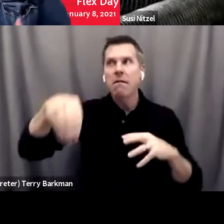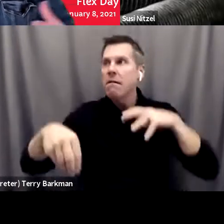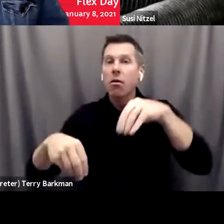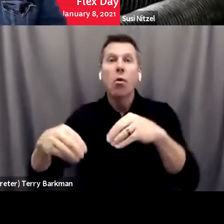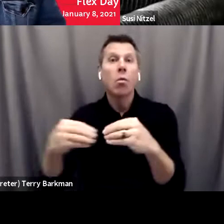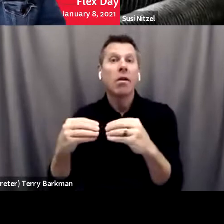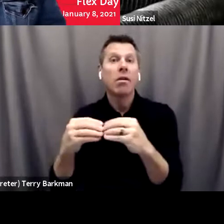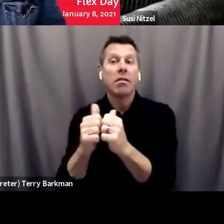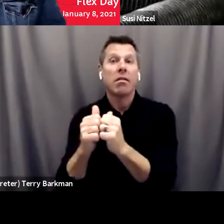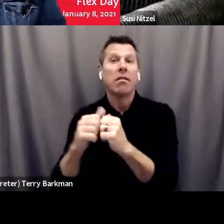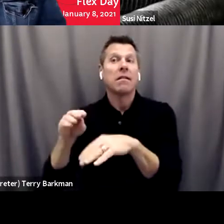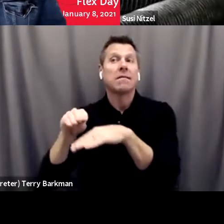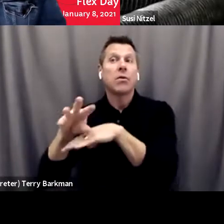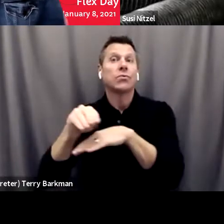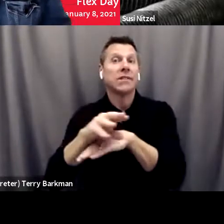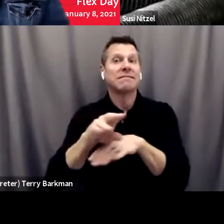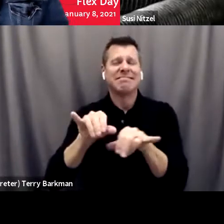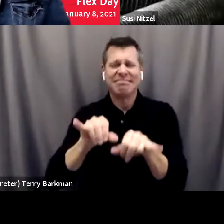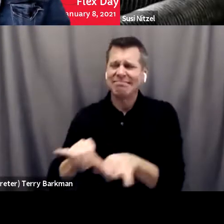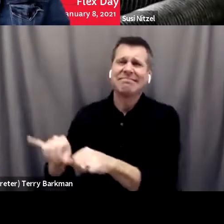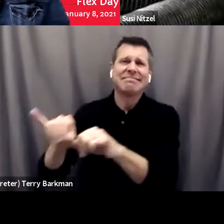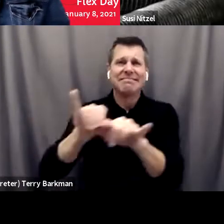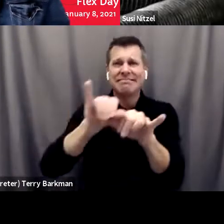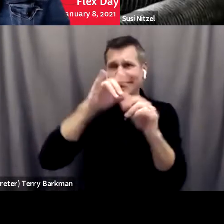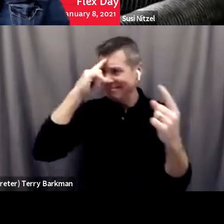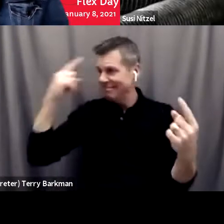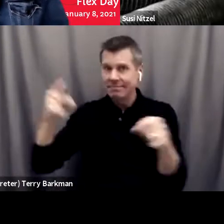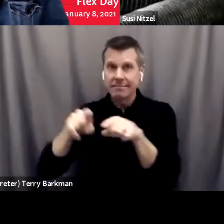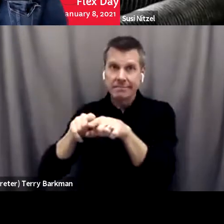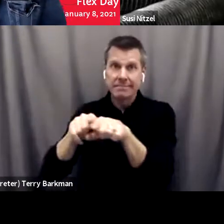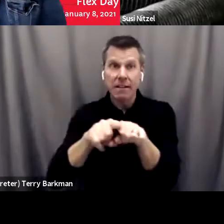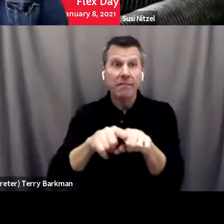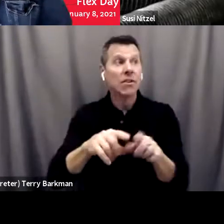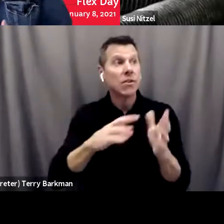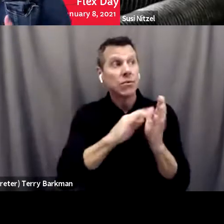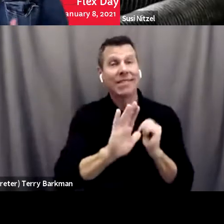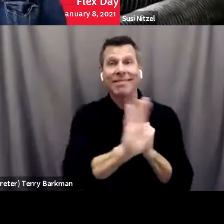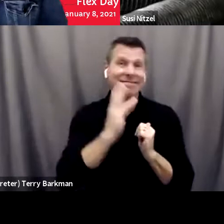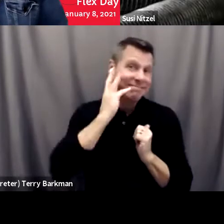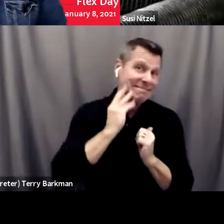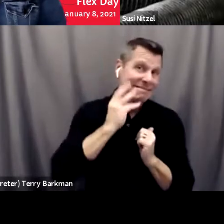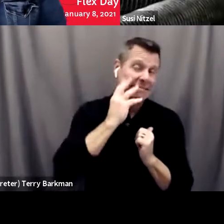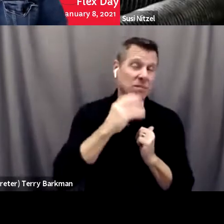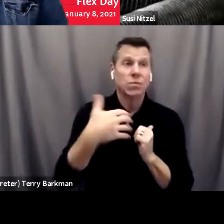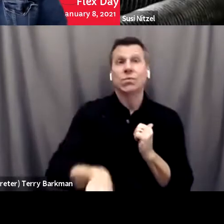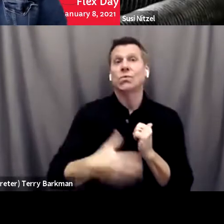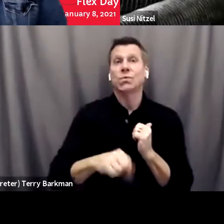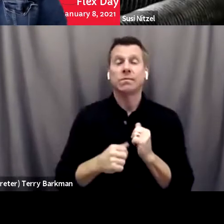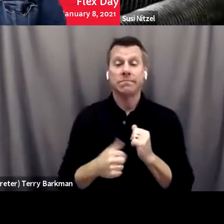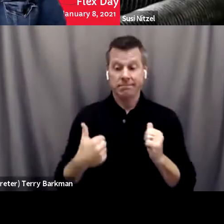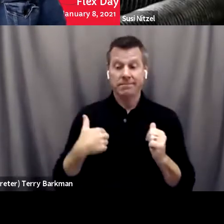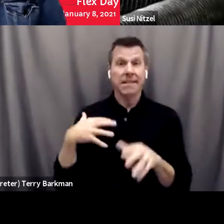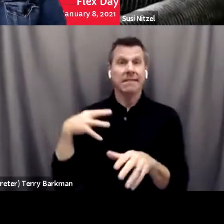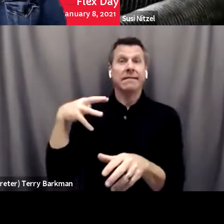together in the entire experience for the students. So my involvement included, you know, as I said, department meetings, our